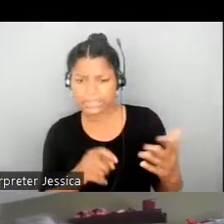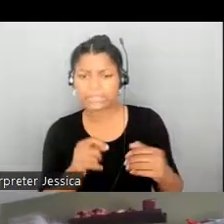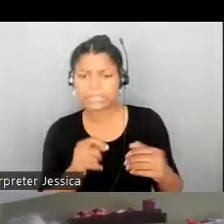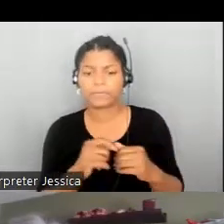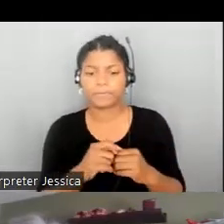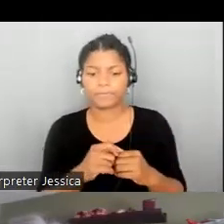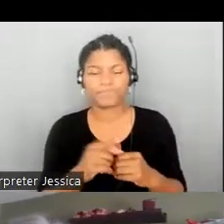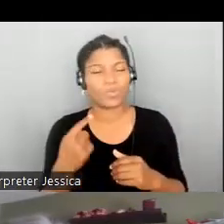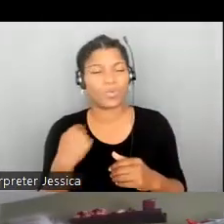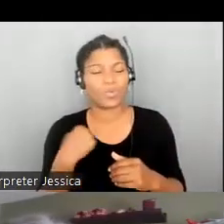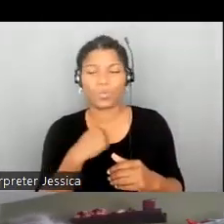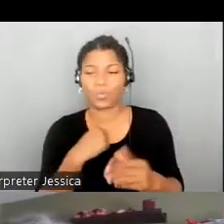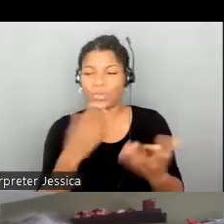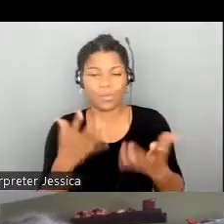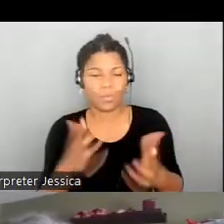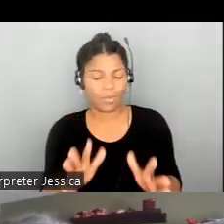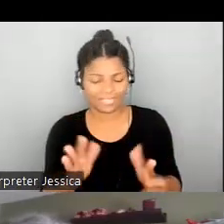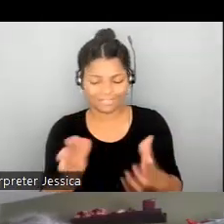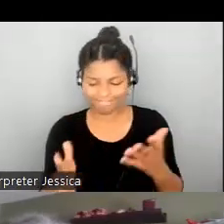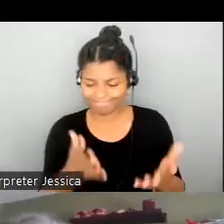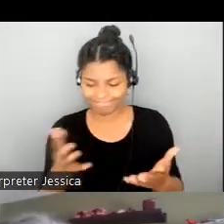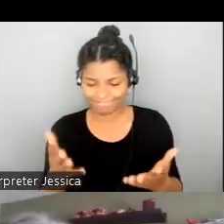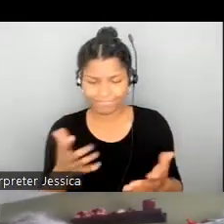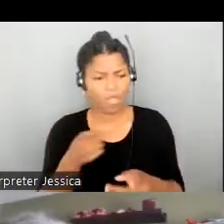just tell them to call one of those entities.